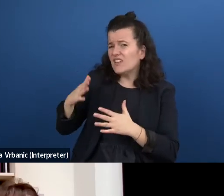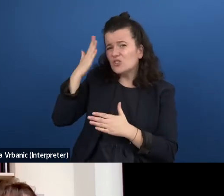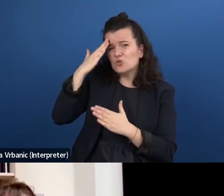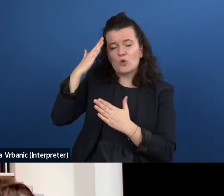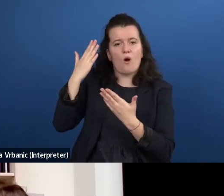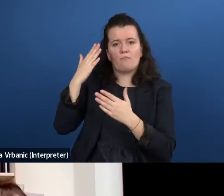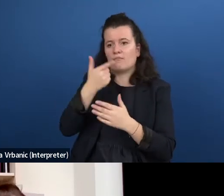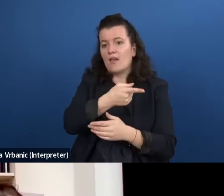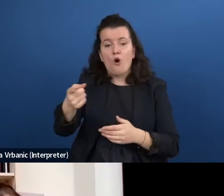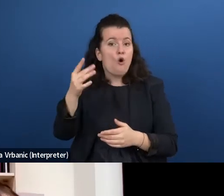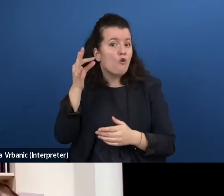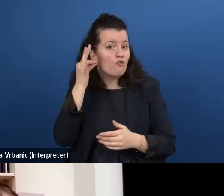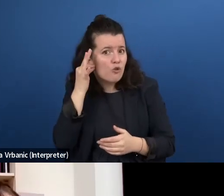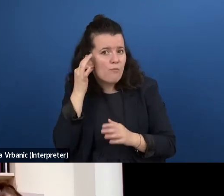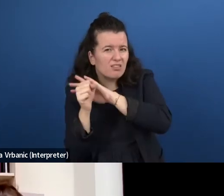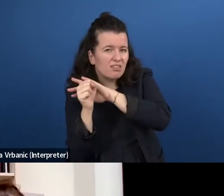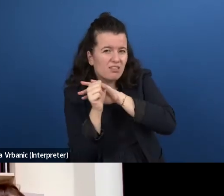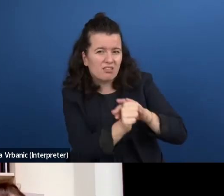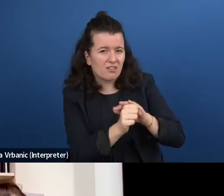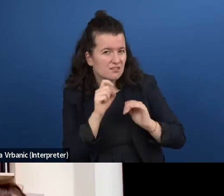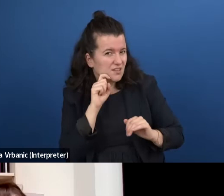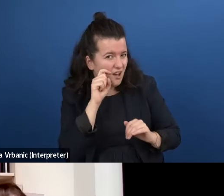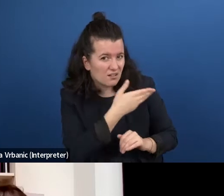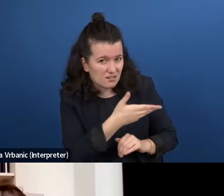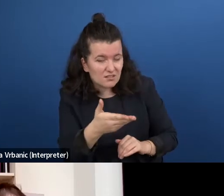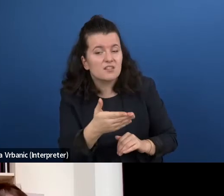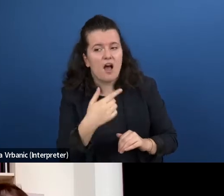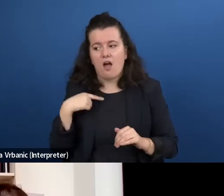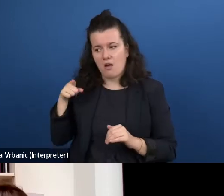We had other key informants within the disability movement.